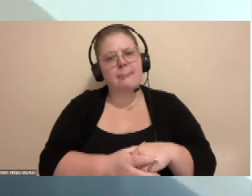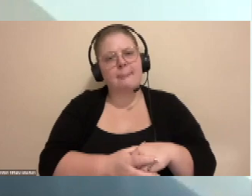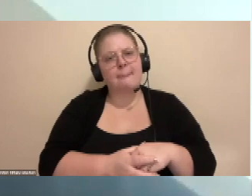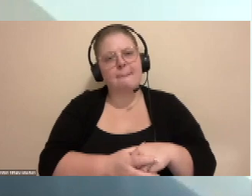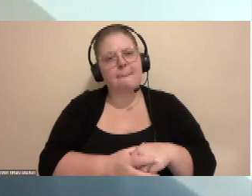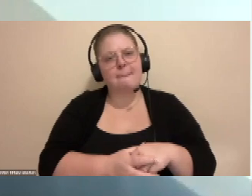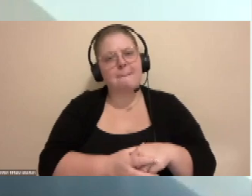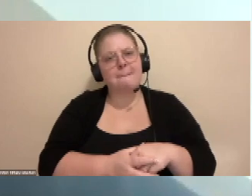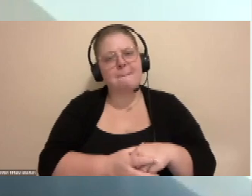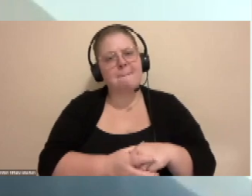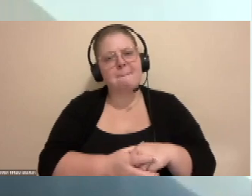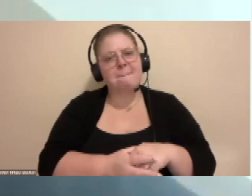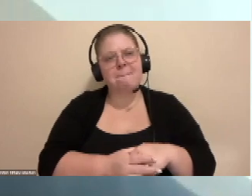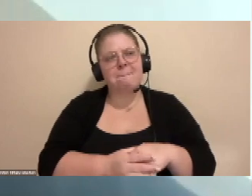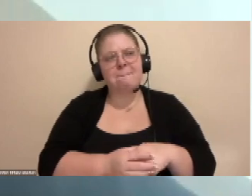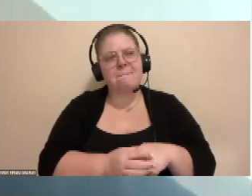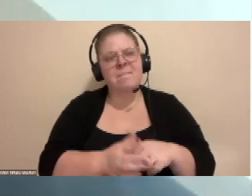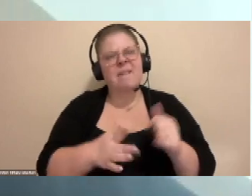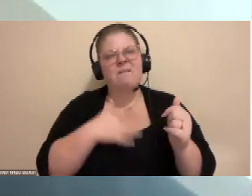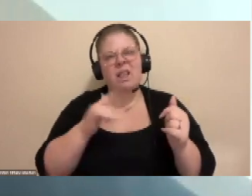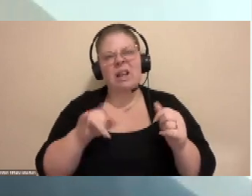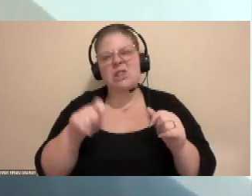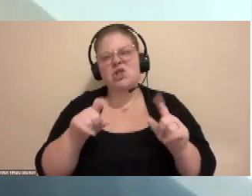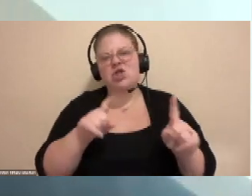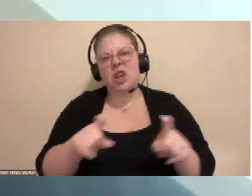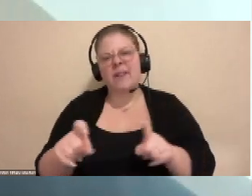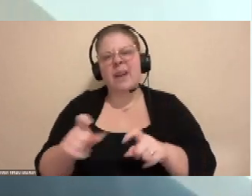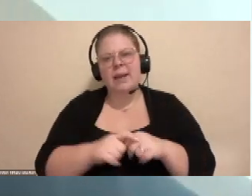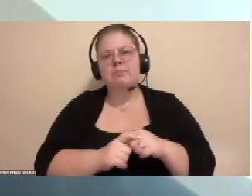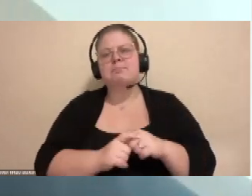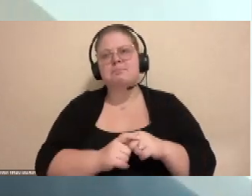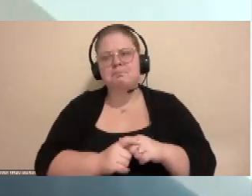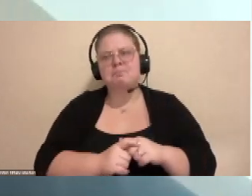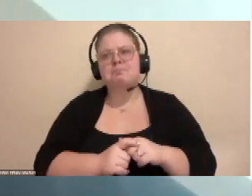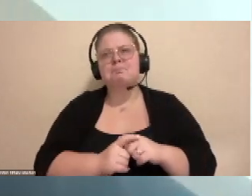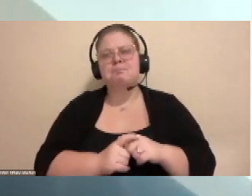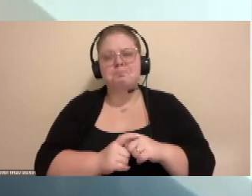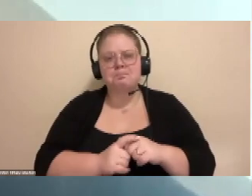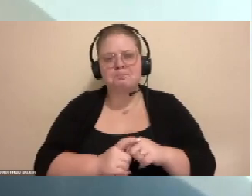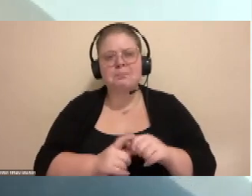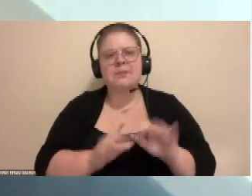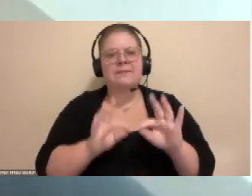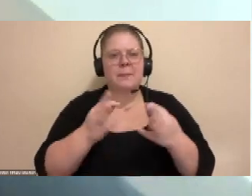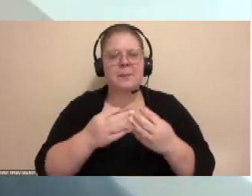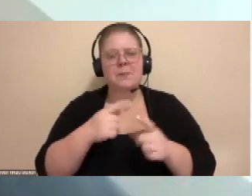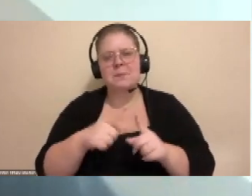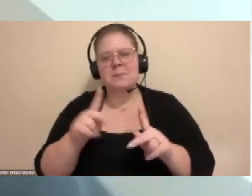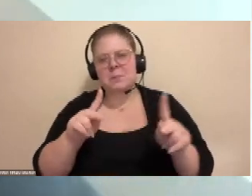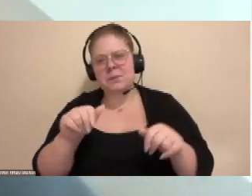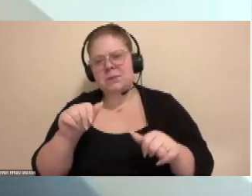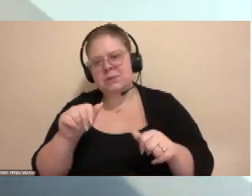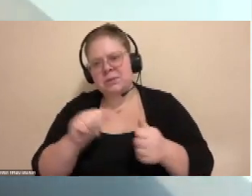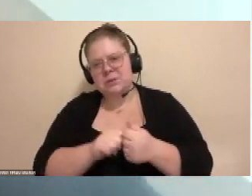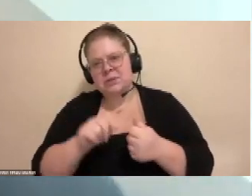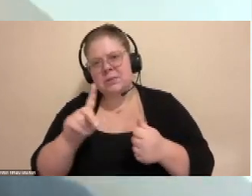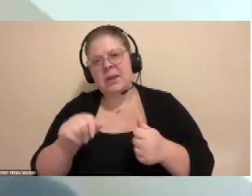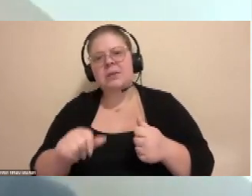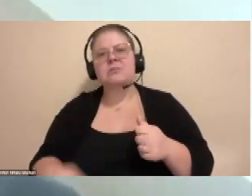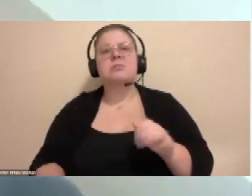want to survey families and people with disabilities. I guess the only fancy technical thing